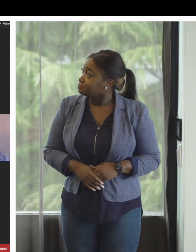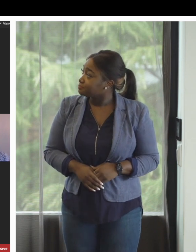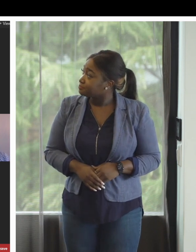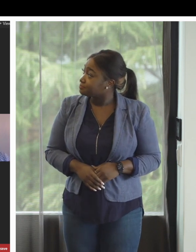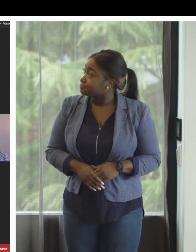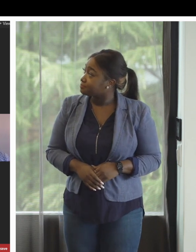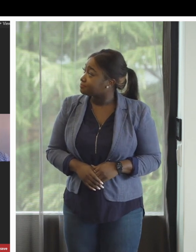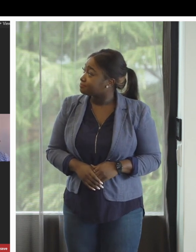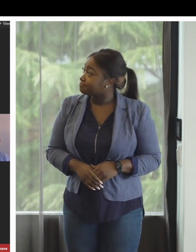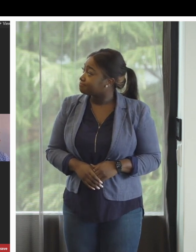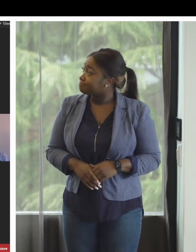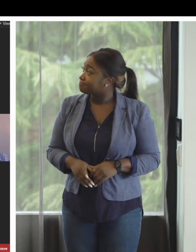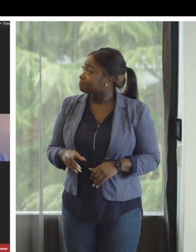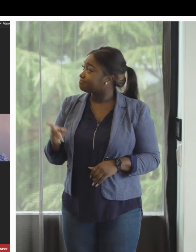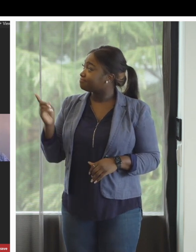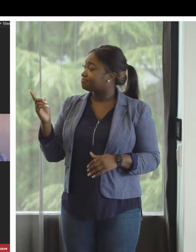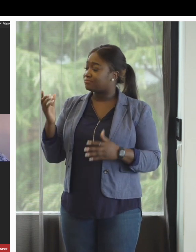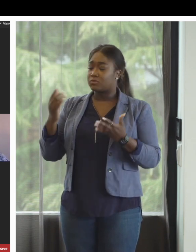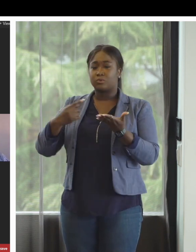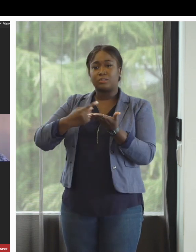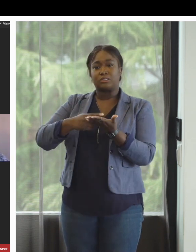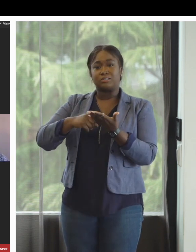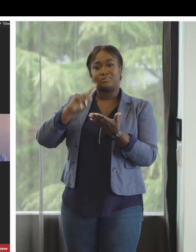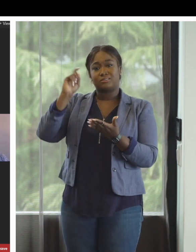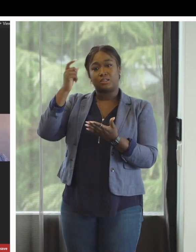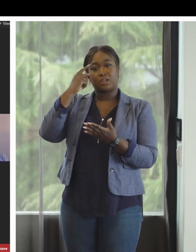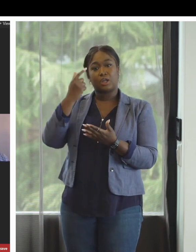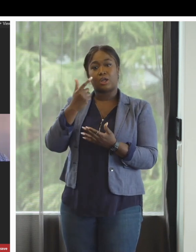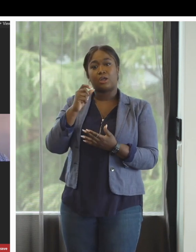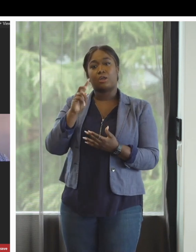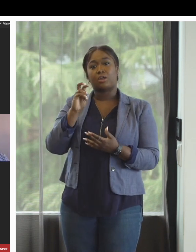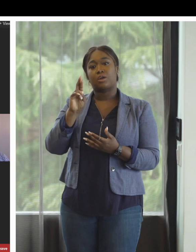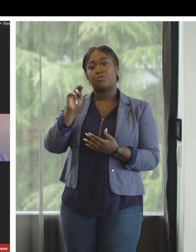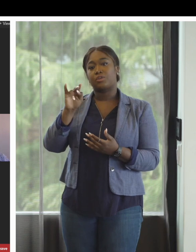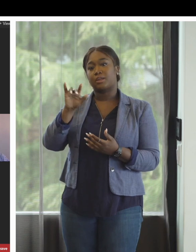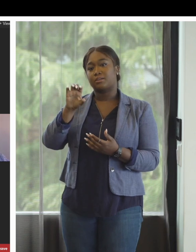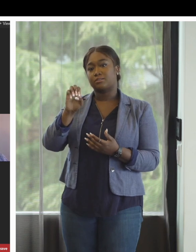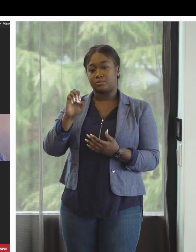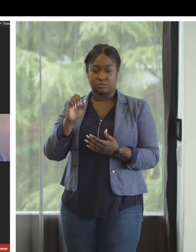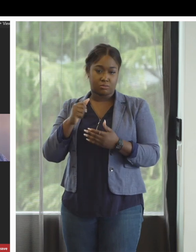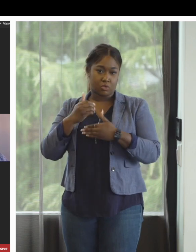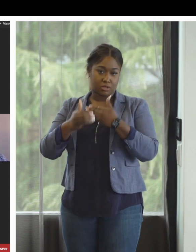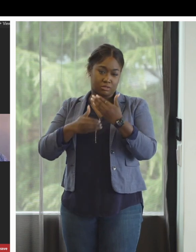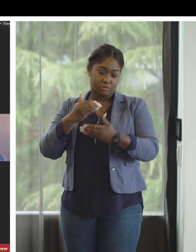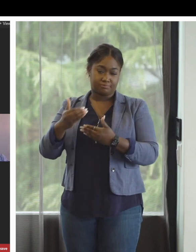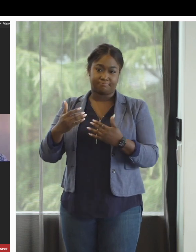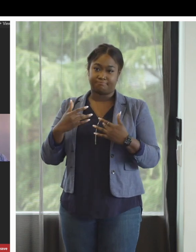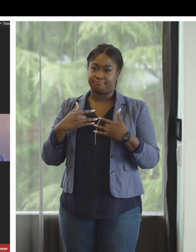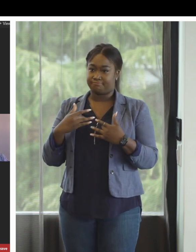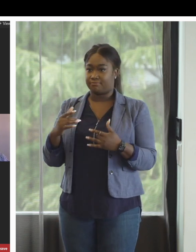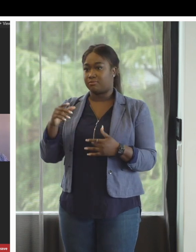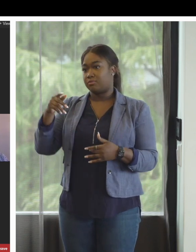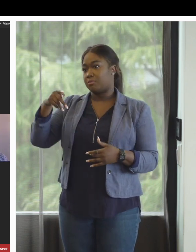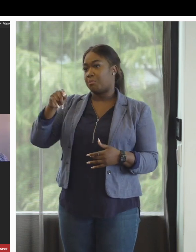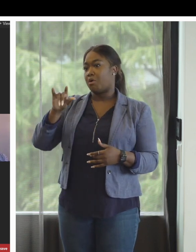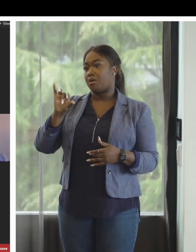touch on the government process. A lot of thing we've been talking about today, with Polly's